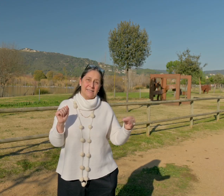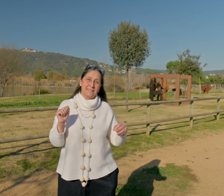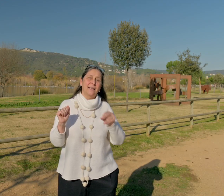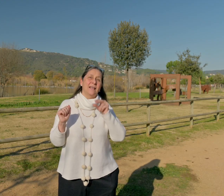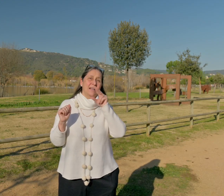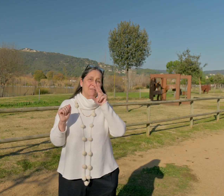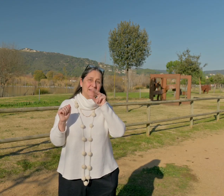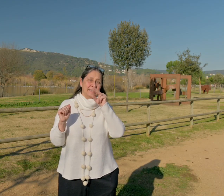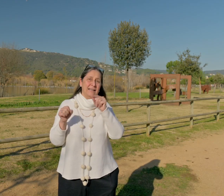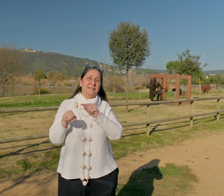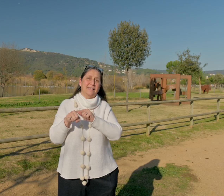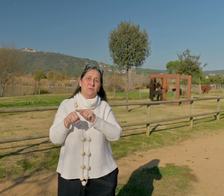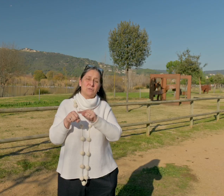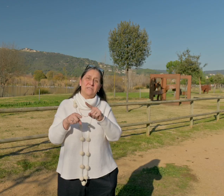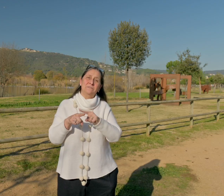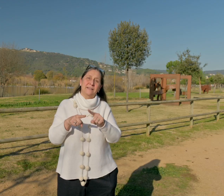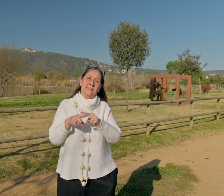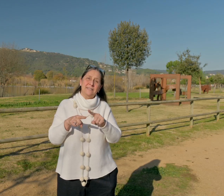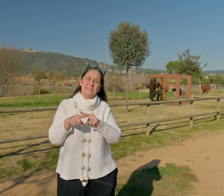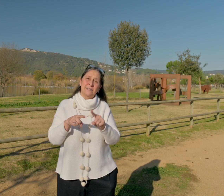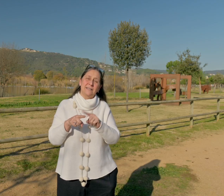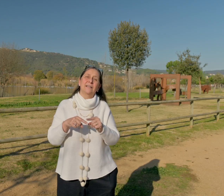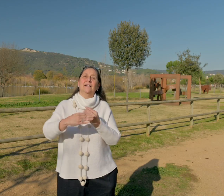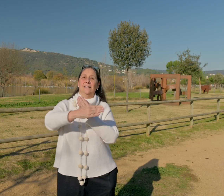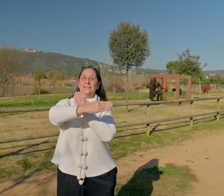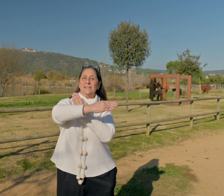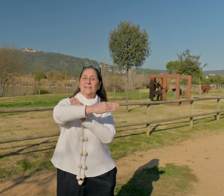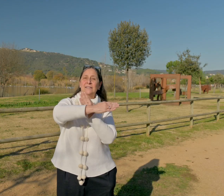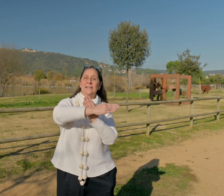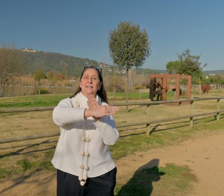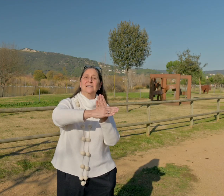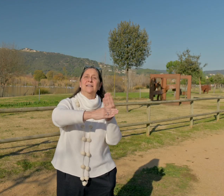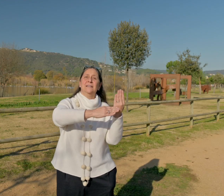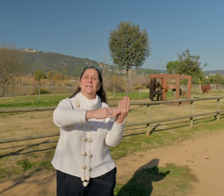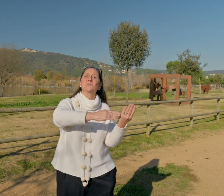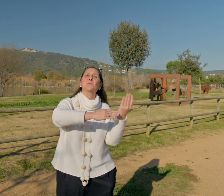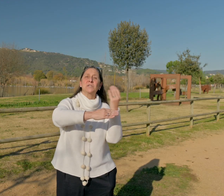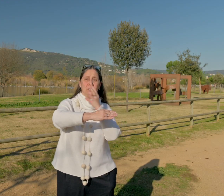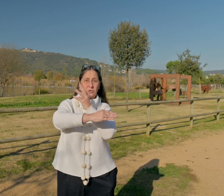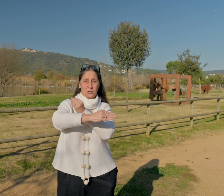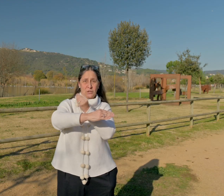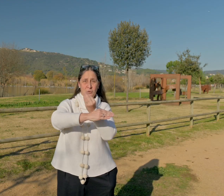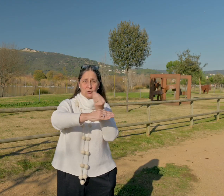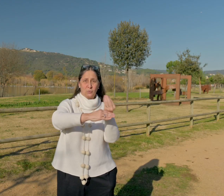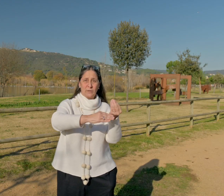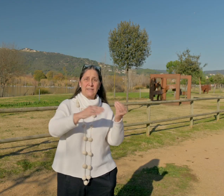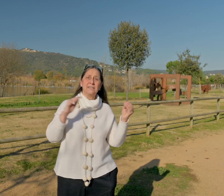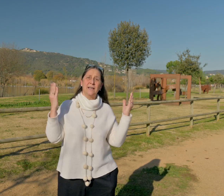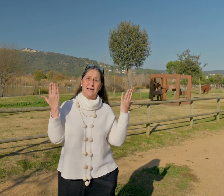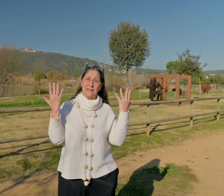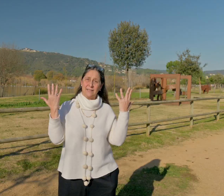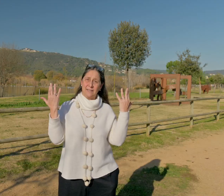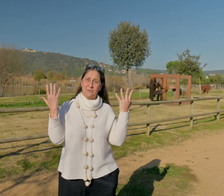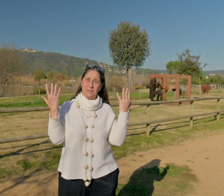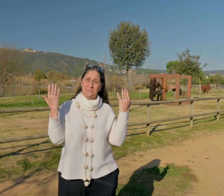with different species of birds and interesting exhibitions of open-air sculpture.